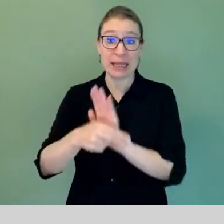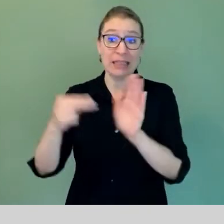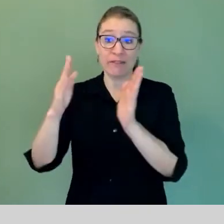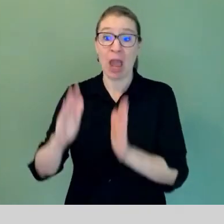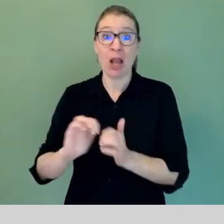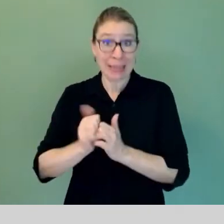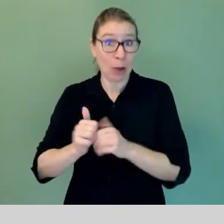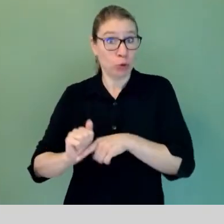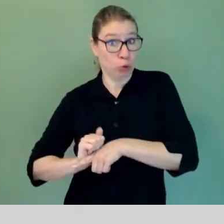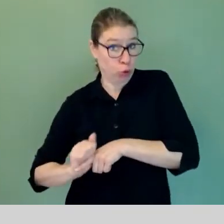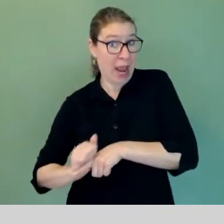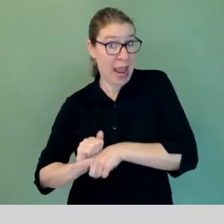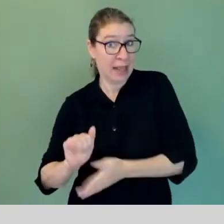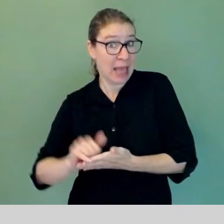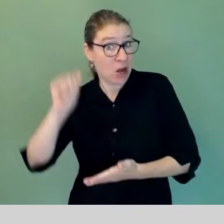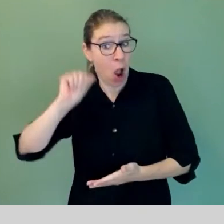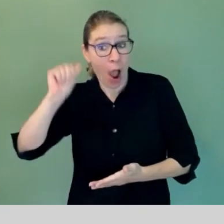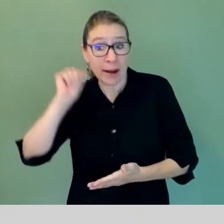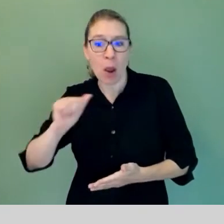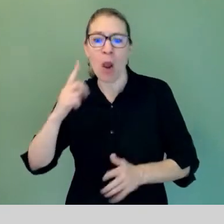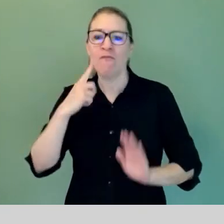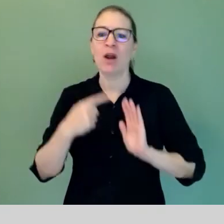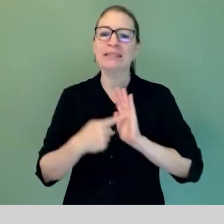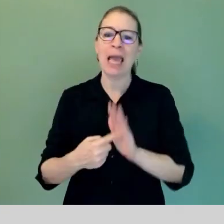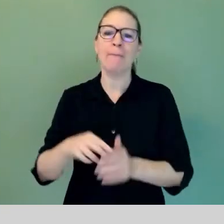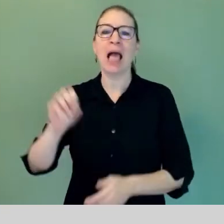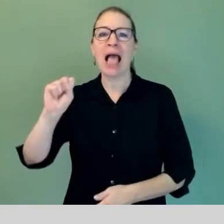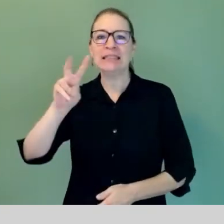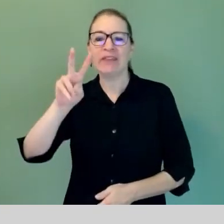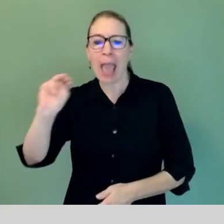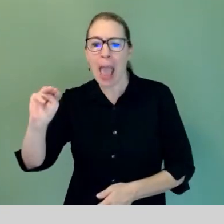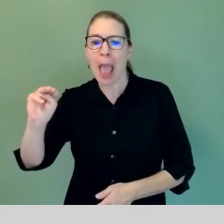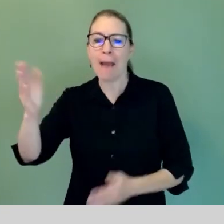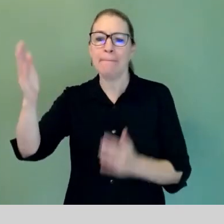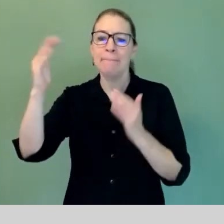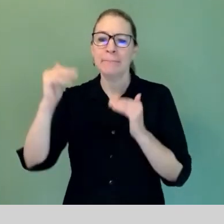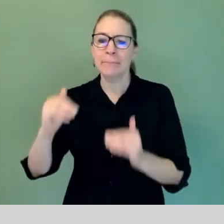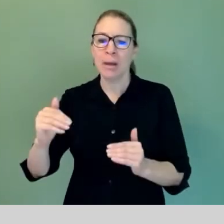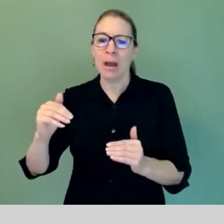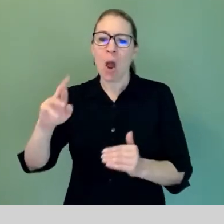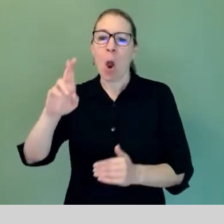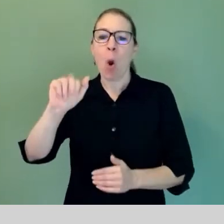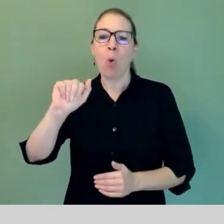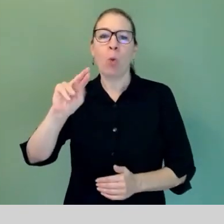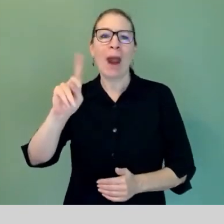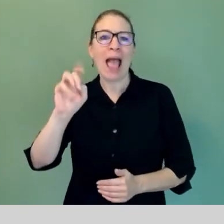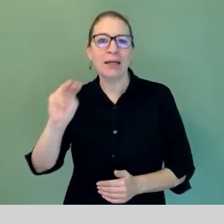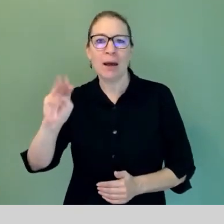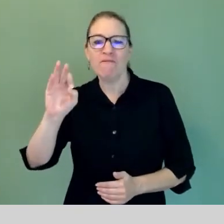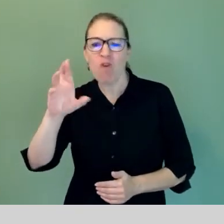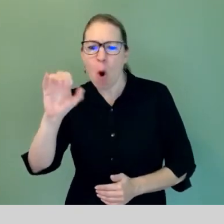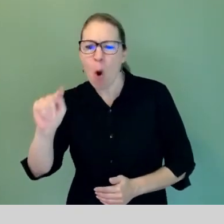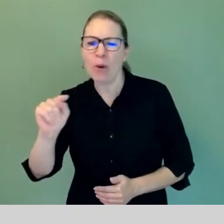that you can use directly to train your audio are things like SVM, Random Forest, logistic regression.